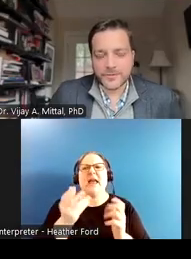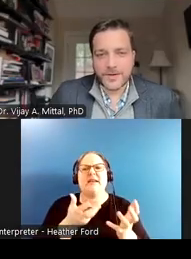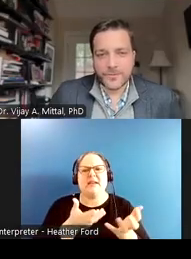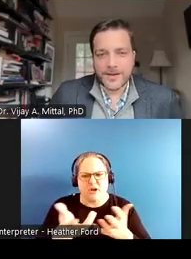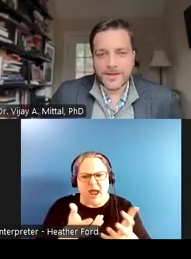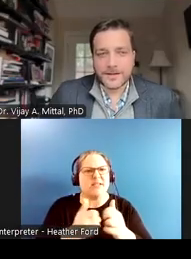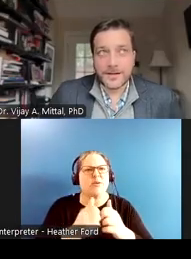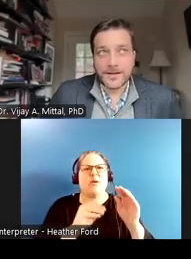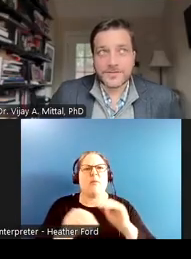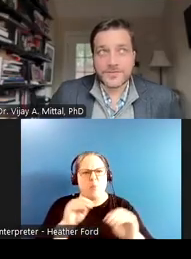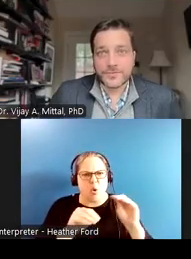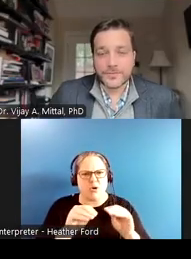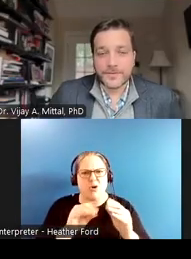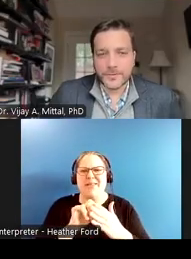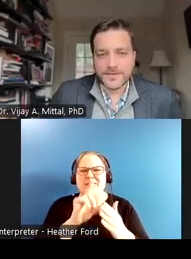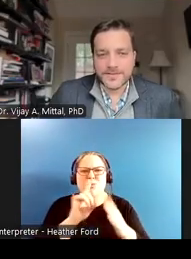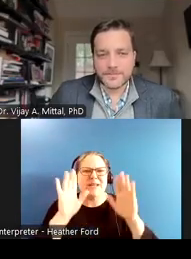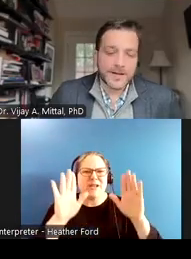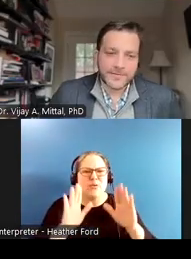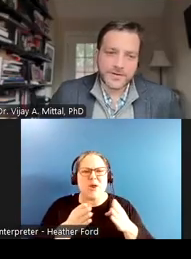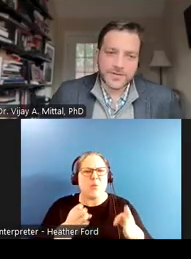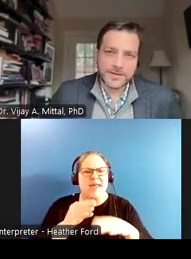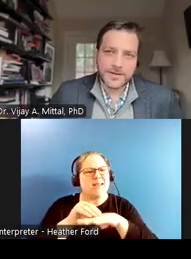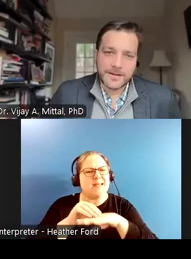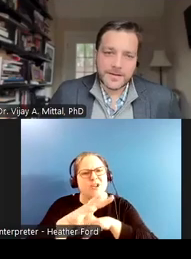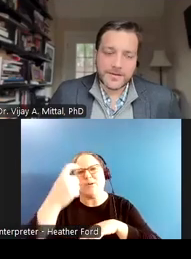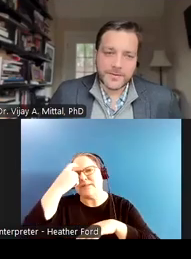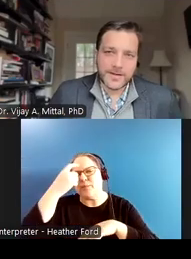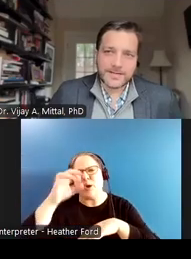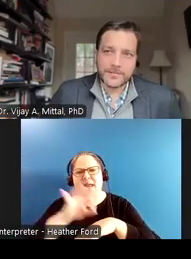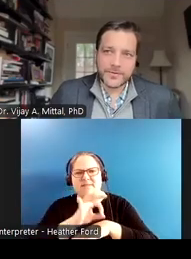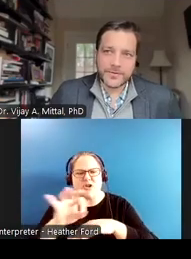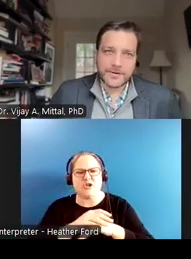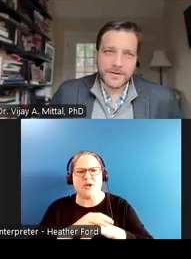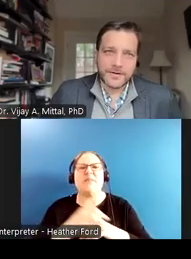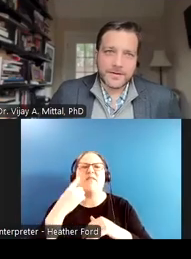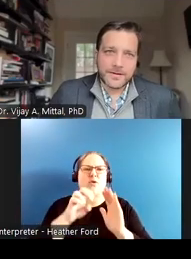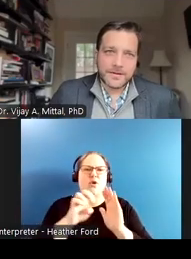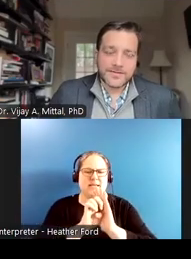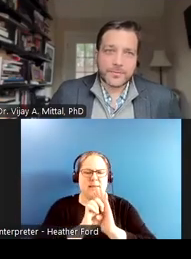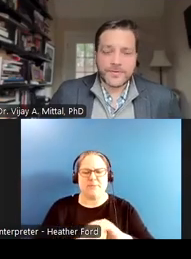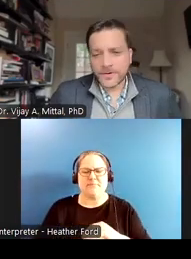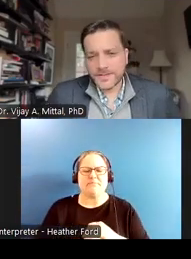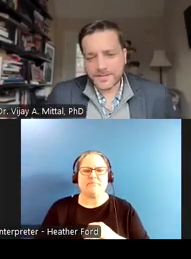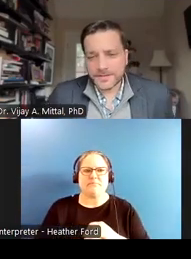a great way uh to influence brain function. I'll give you an example here. So, we've already talked